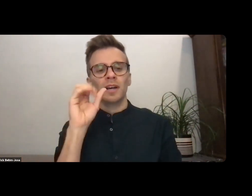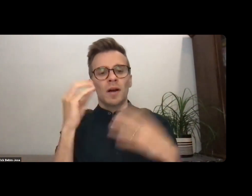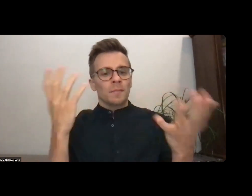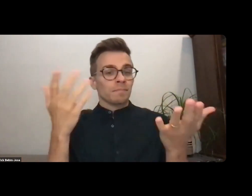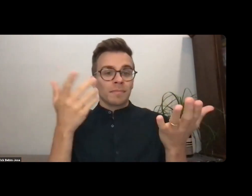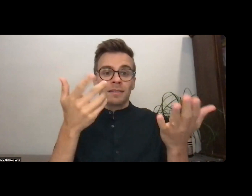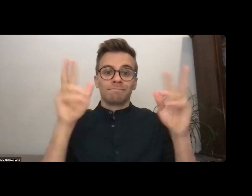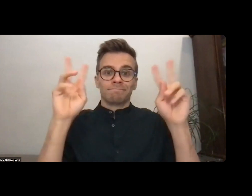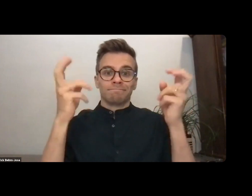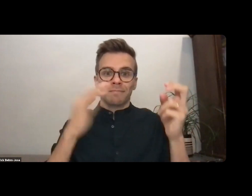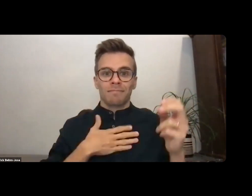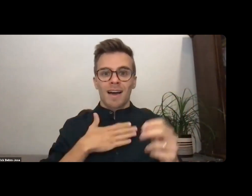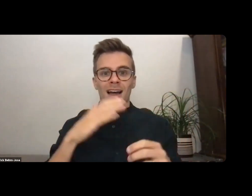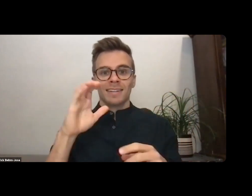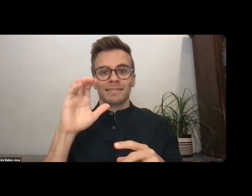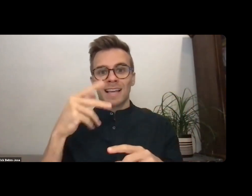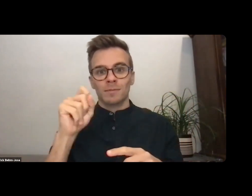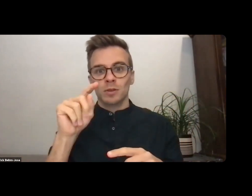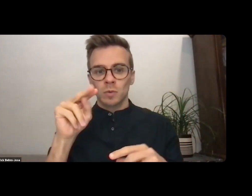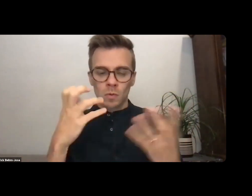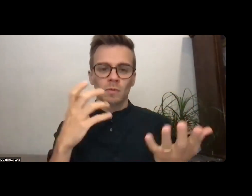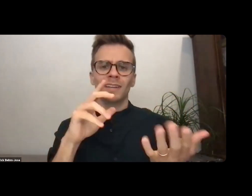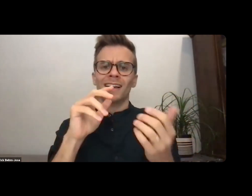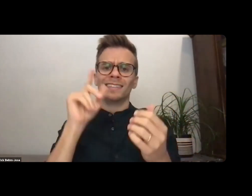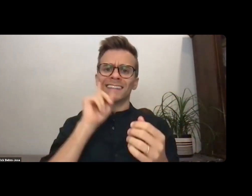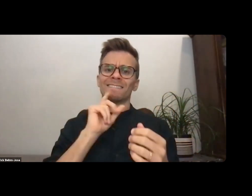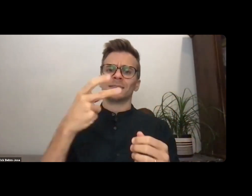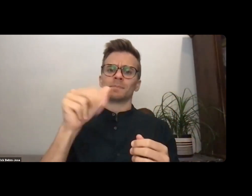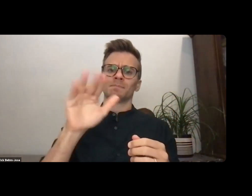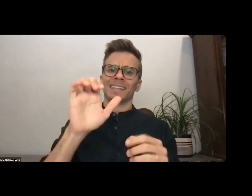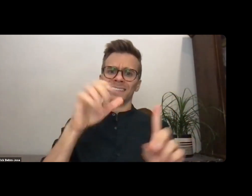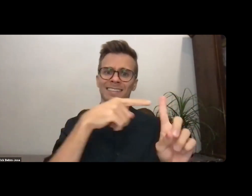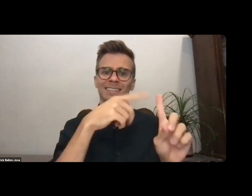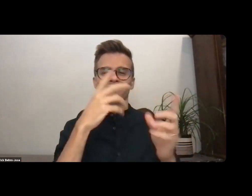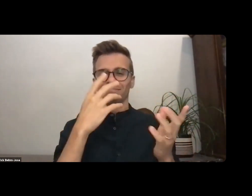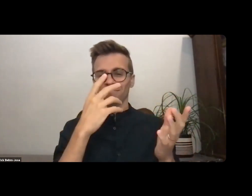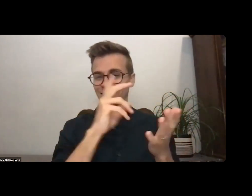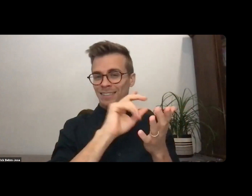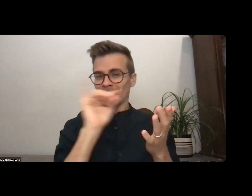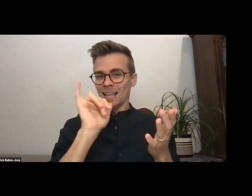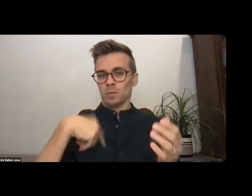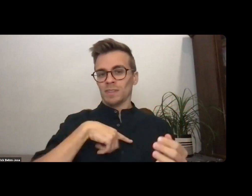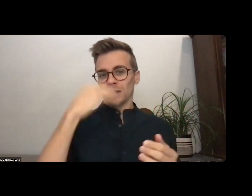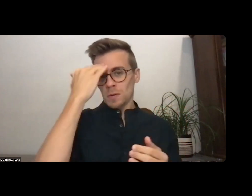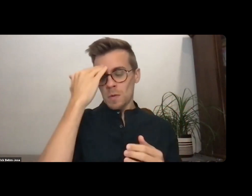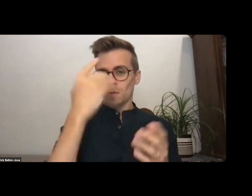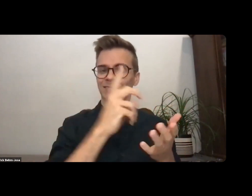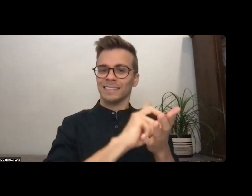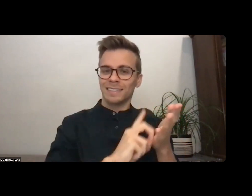on DeafSpace. My Capstone Thesis was titled: DeafSpace in Urban Planning: A Framework for Equity and